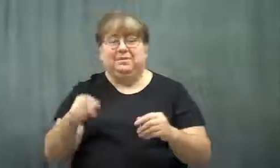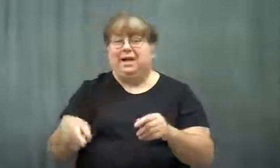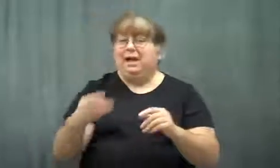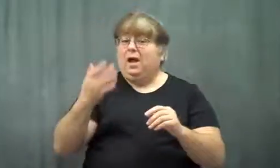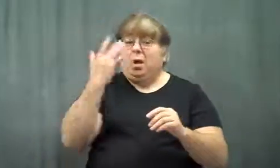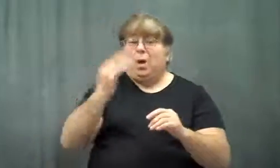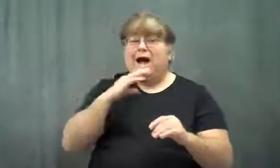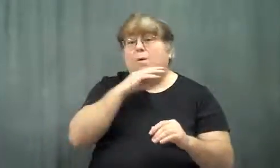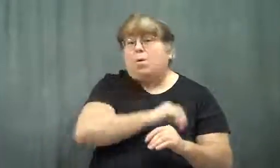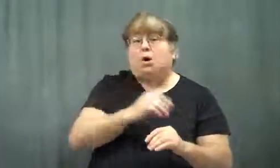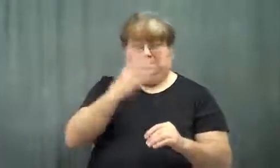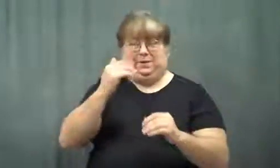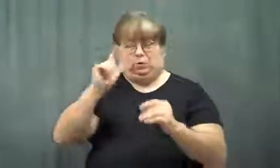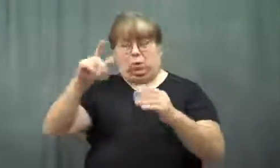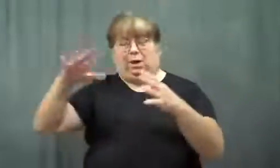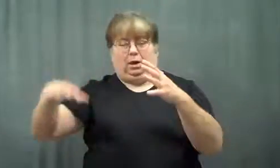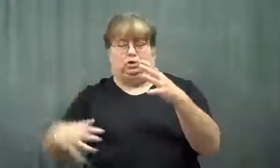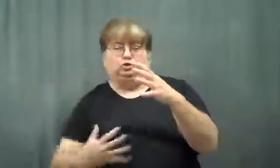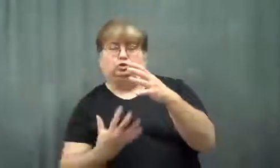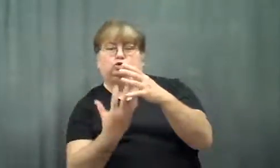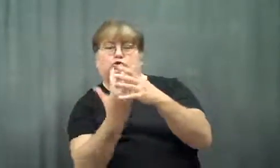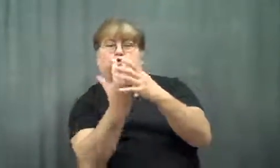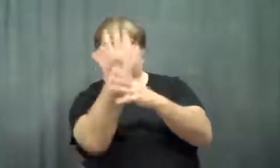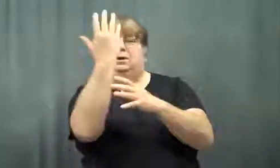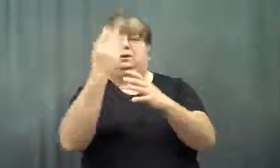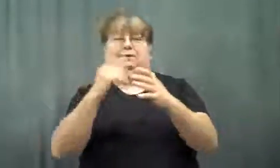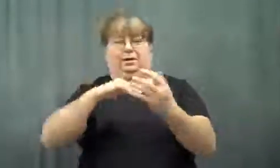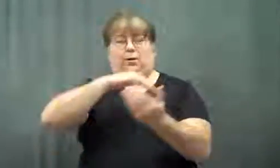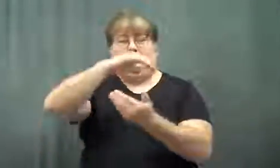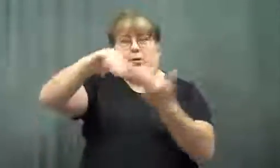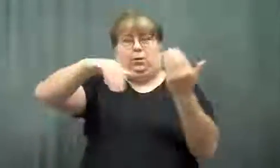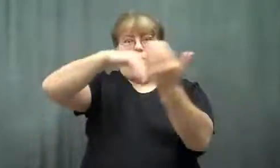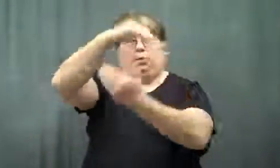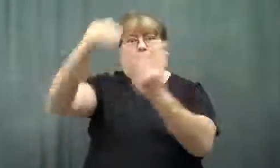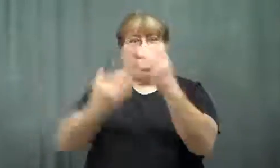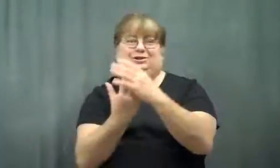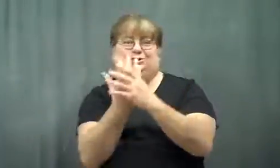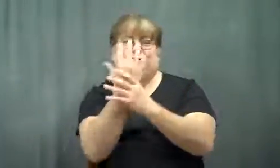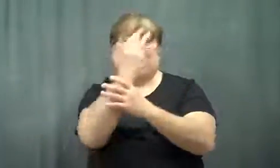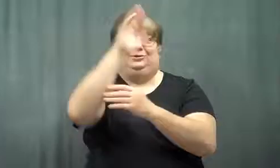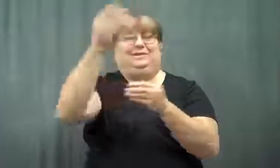The warmth causes warm air to rise in the middle